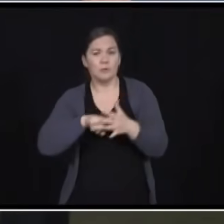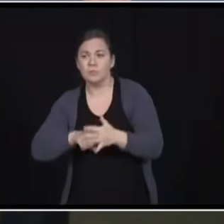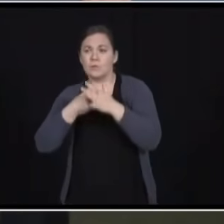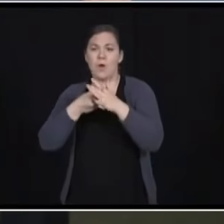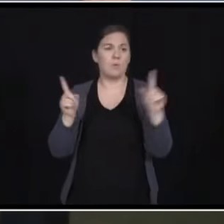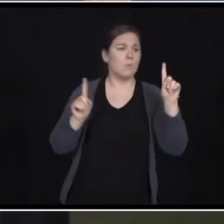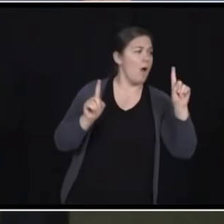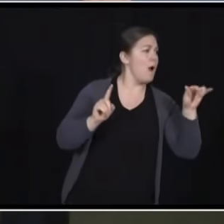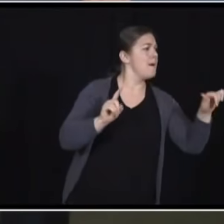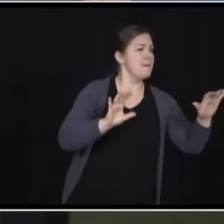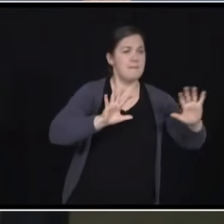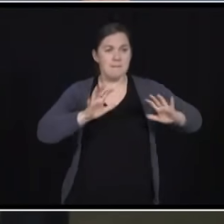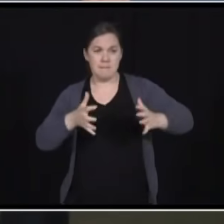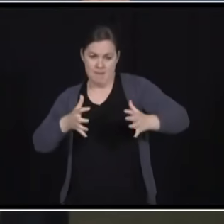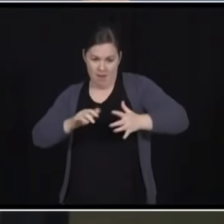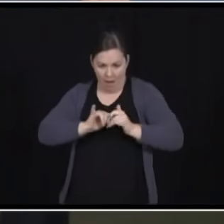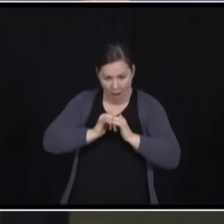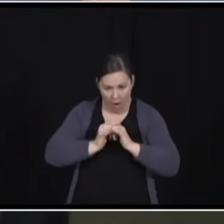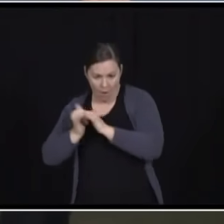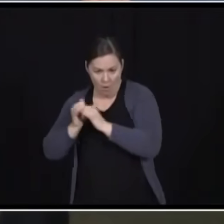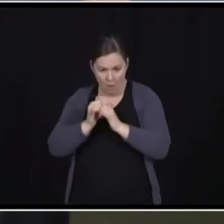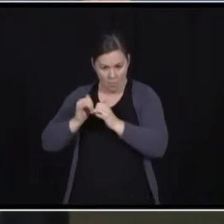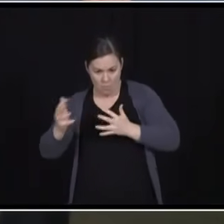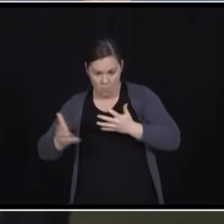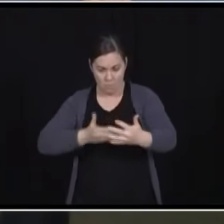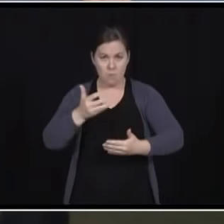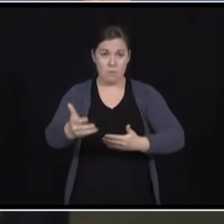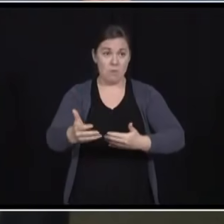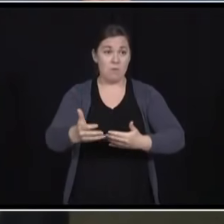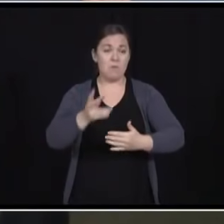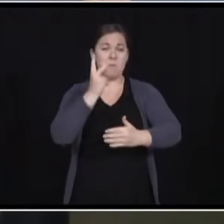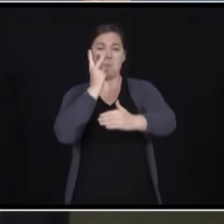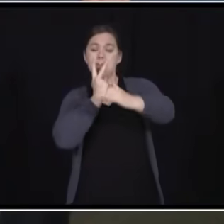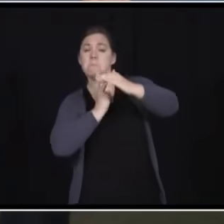rollout of the vaccine for these groups. While there is light at the end of the tunnel,